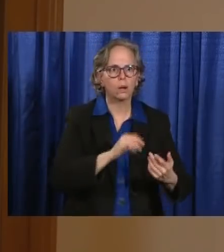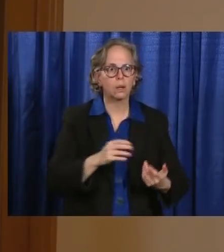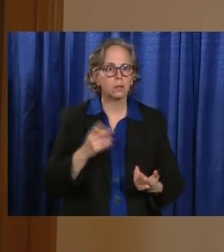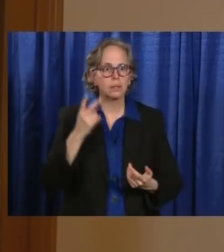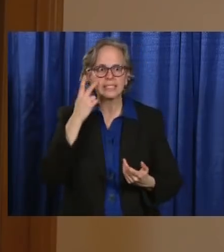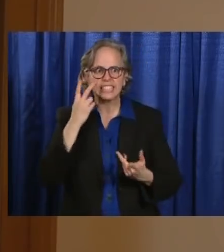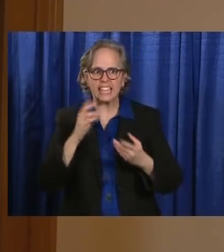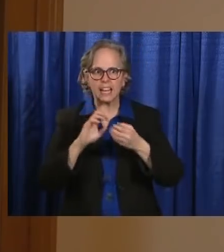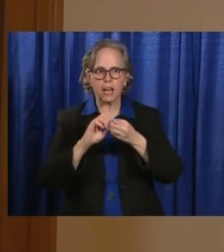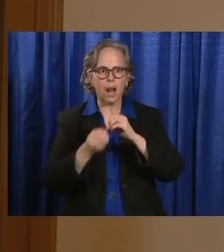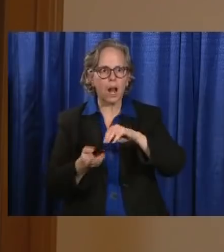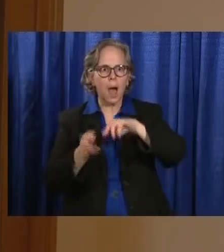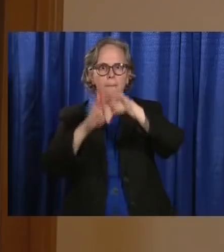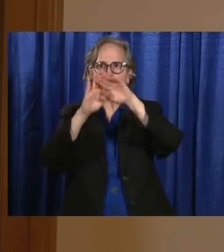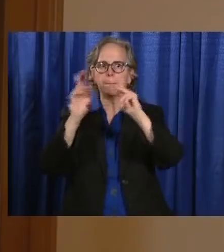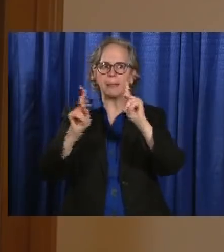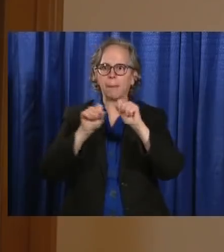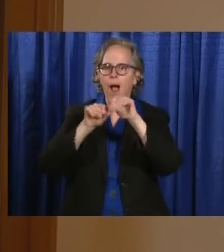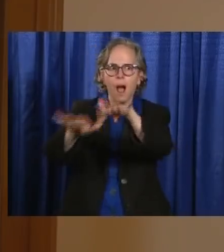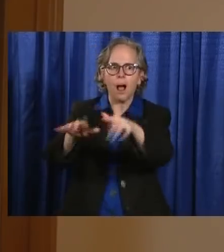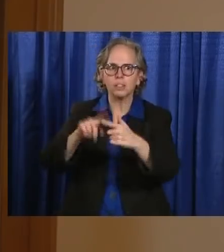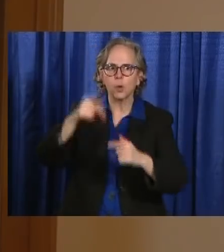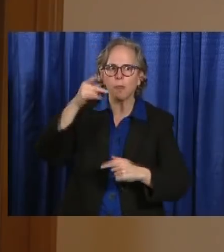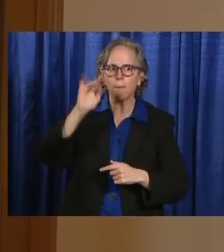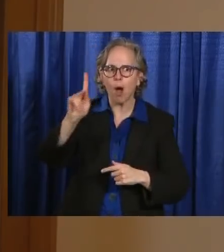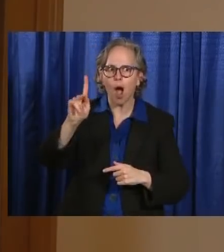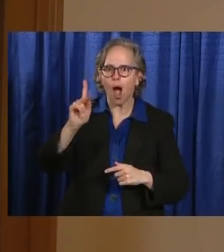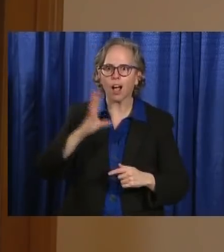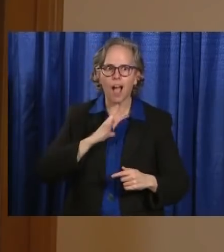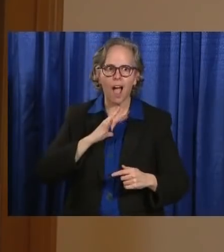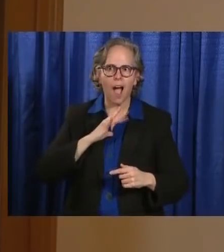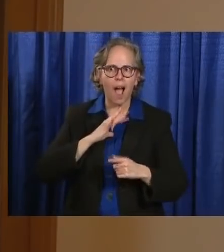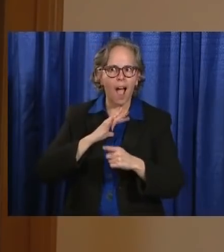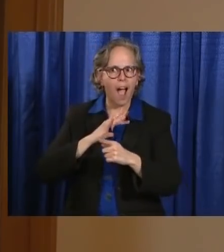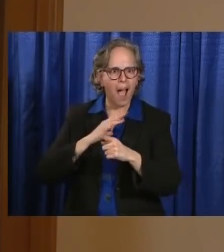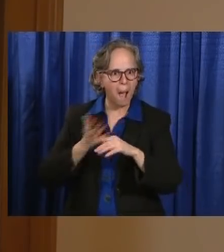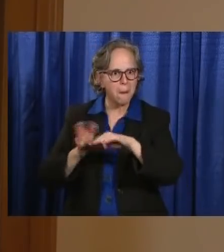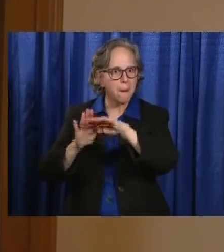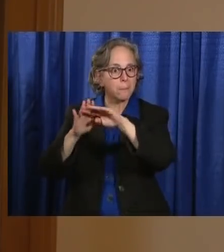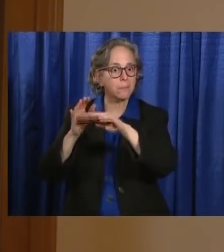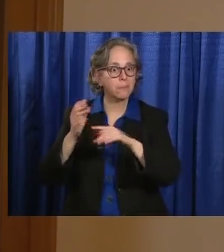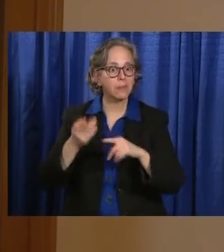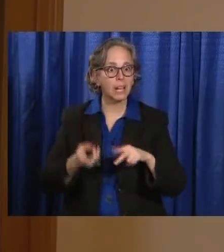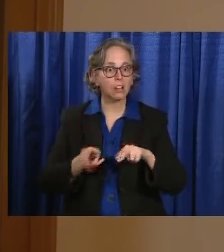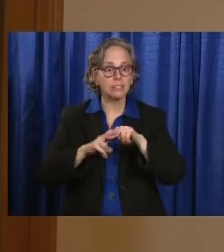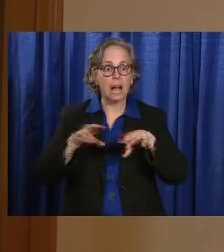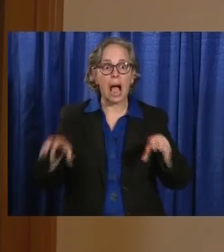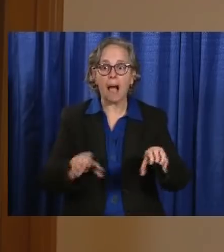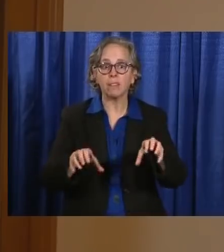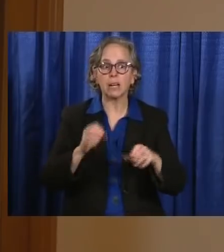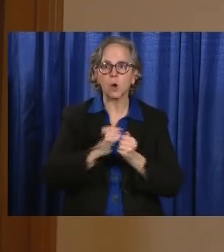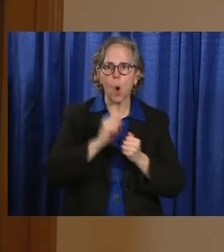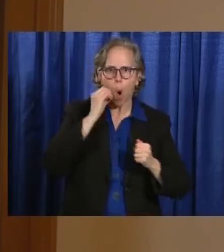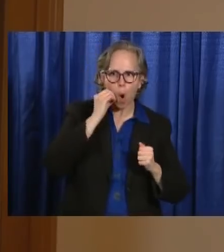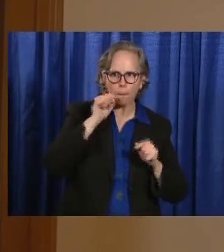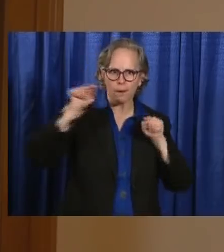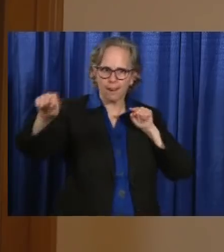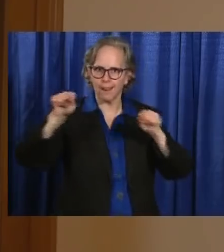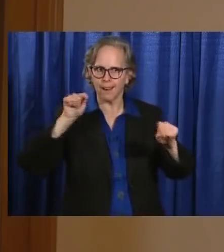WHAT WE WANT TO SEE. WE ALSO SEE A DECREASE IN GENERAL TRANSIT. WE SEE AN INCREASE IN THE